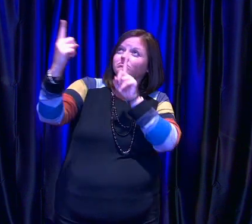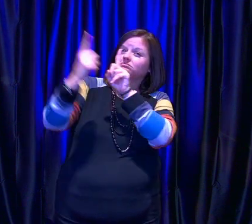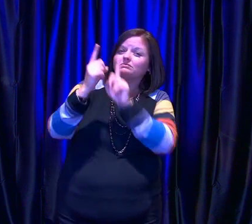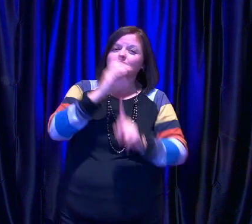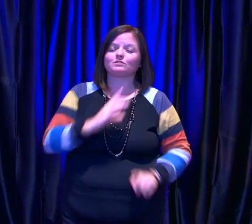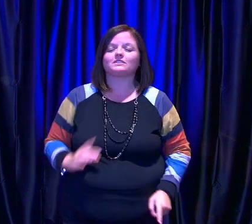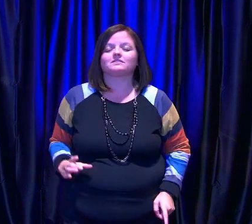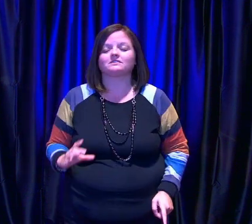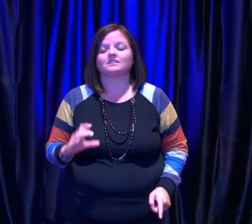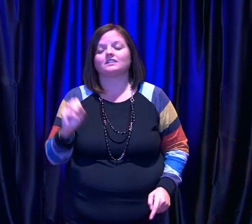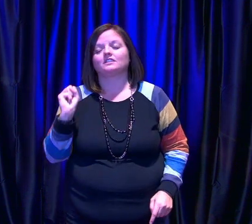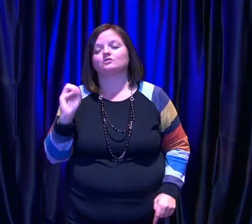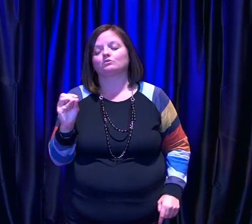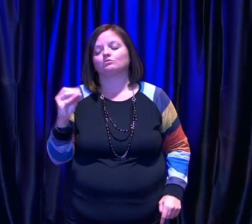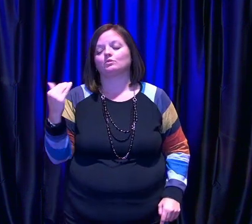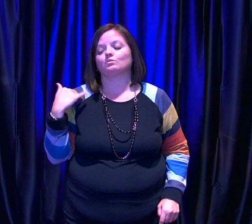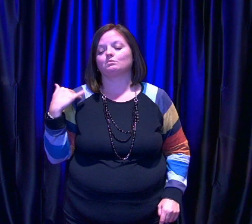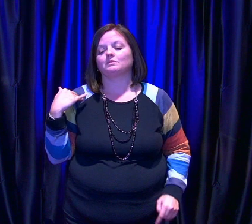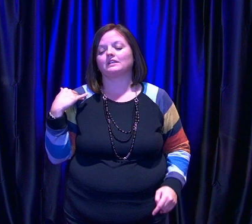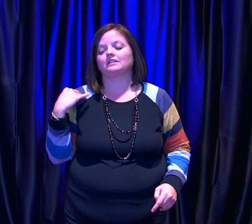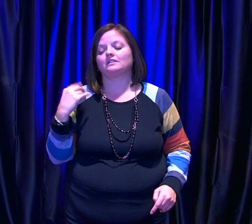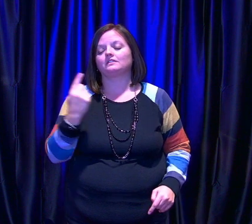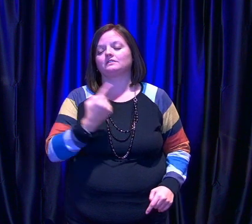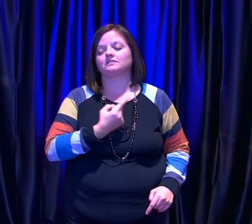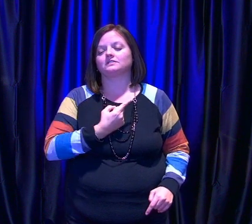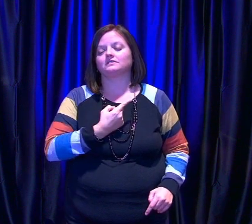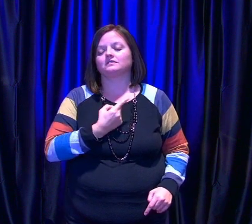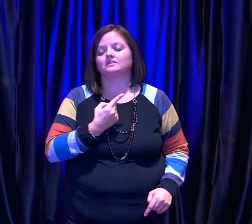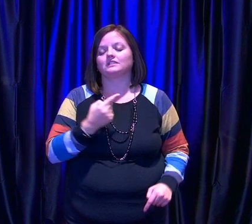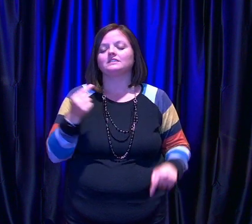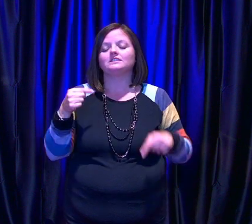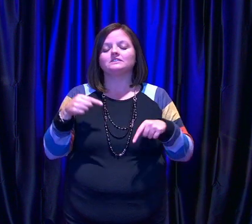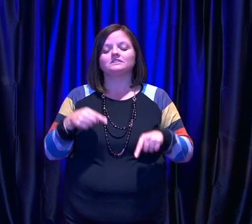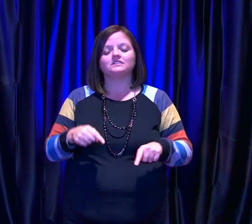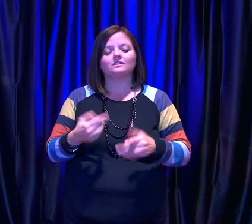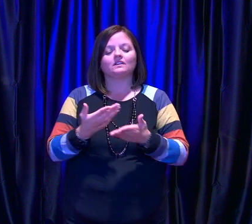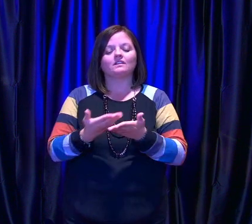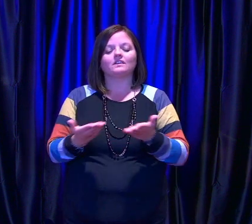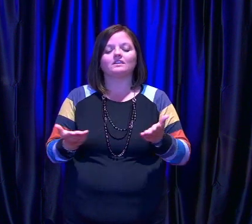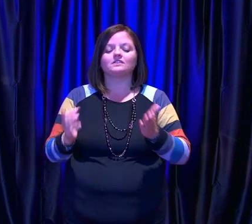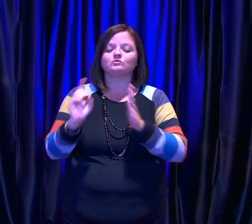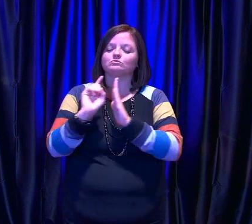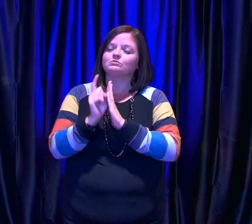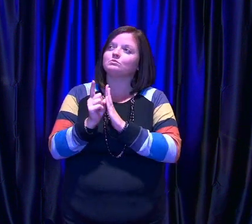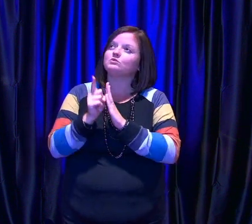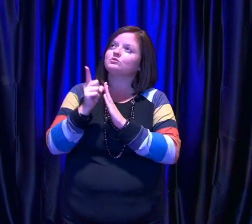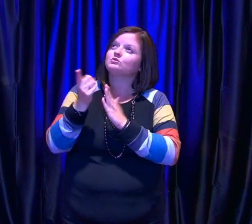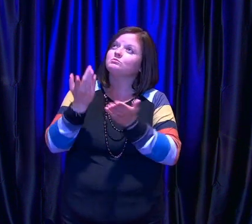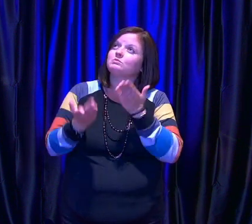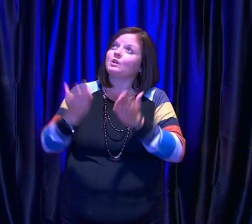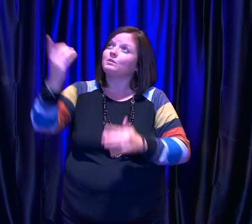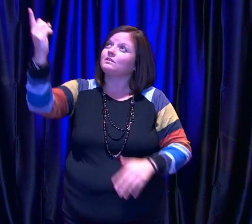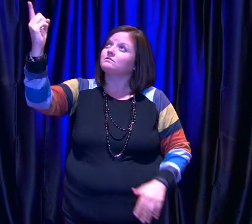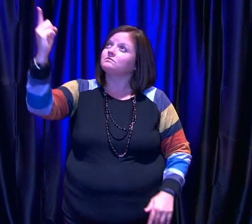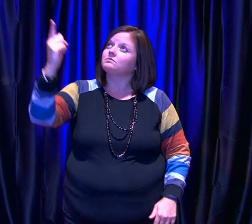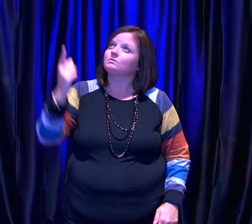and so remind us that in these moments you may be coming back soon